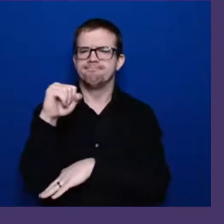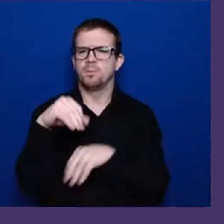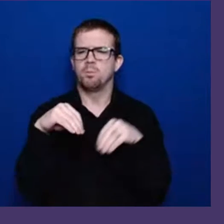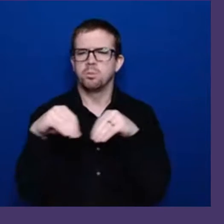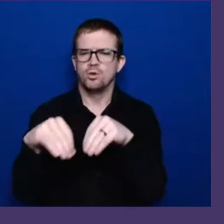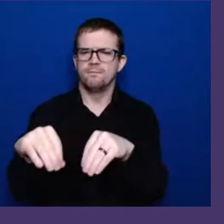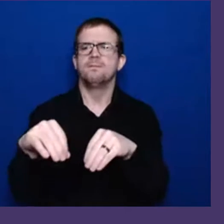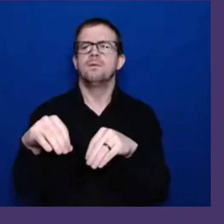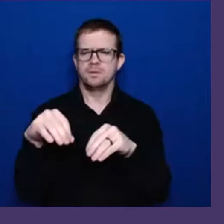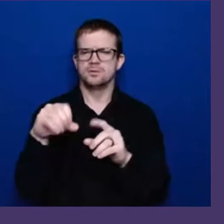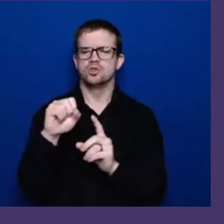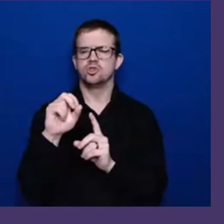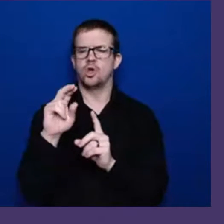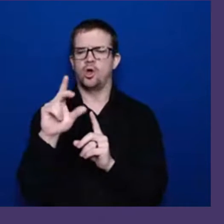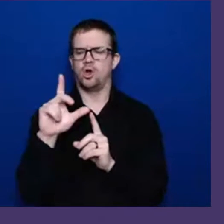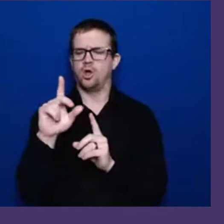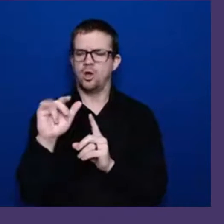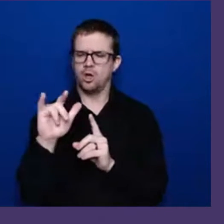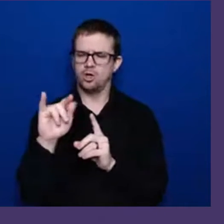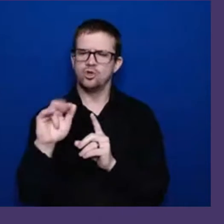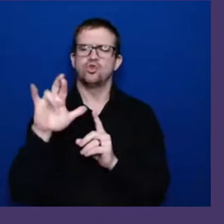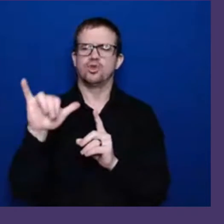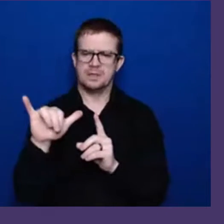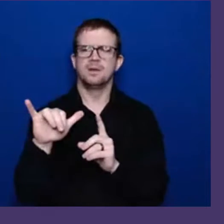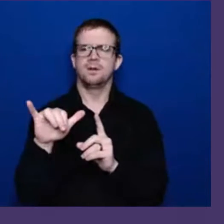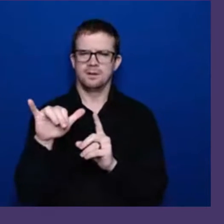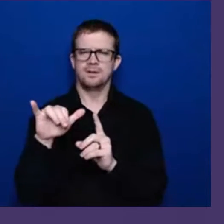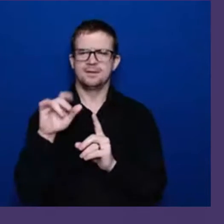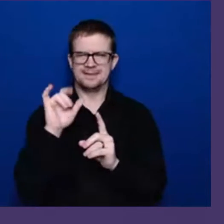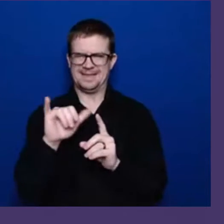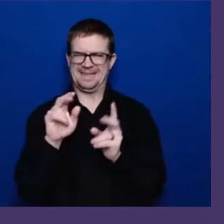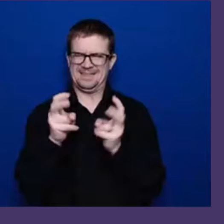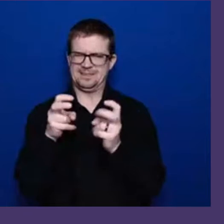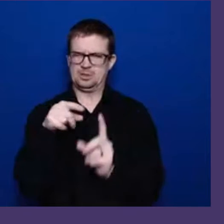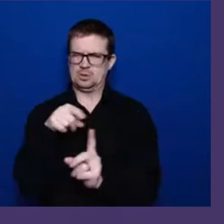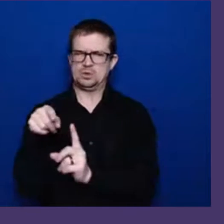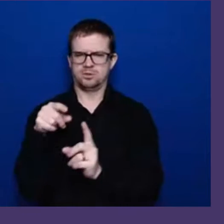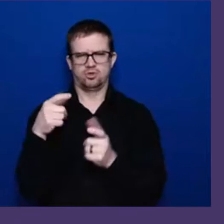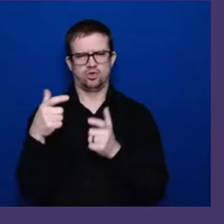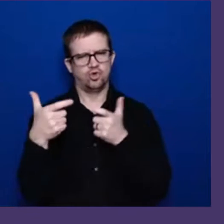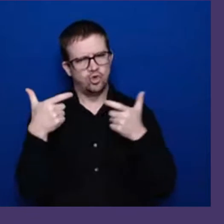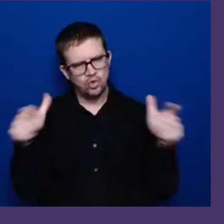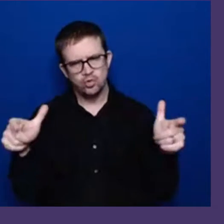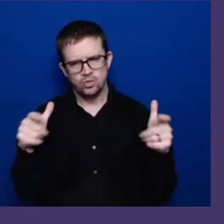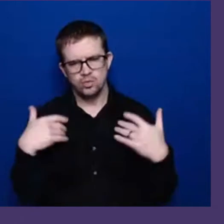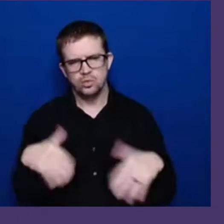were dealing with were so large. We talk about this a lot,